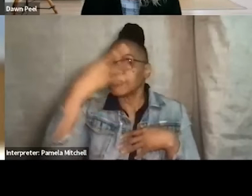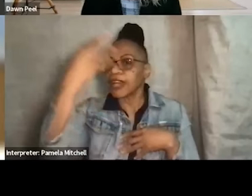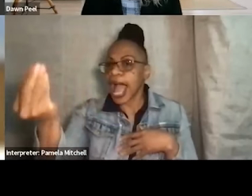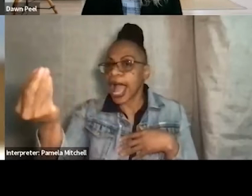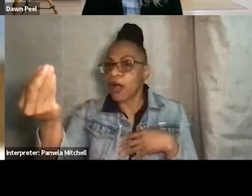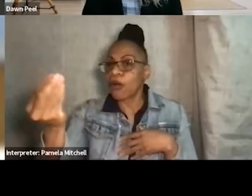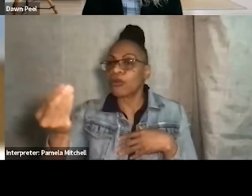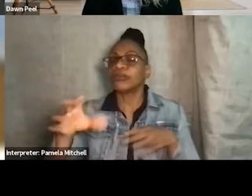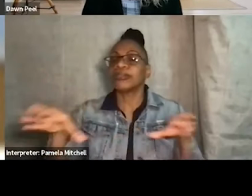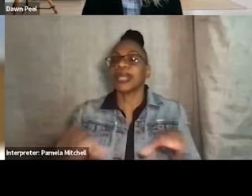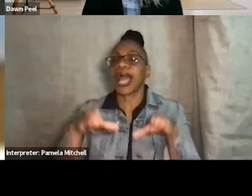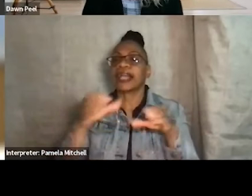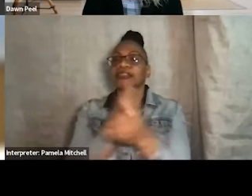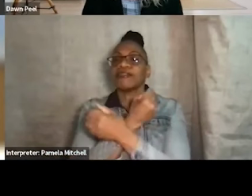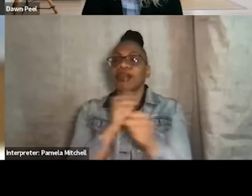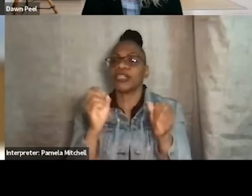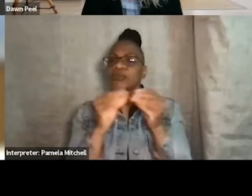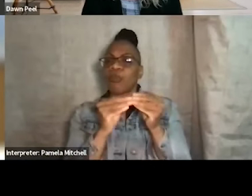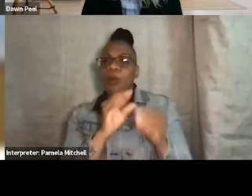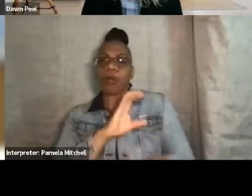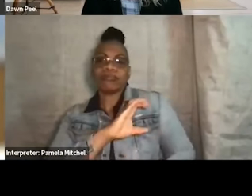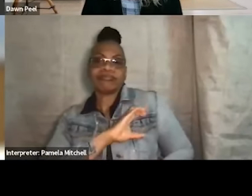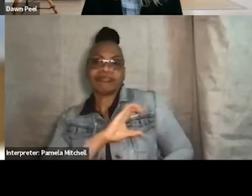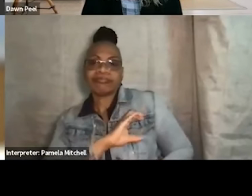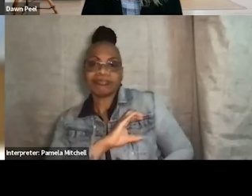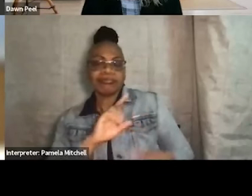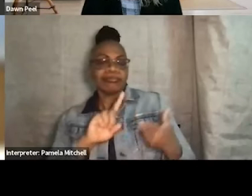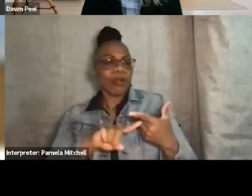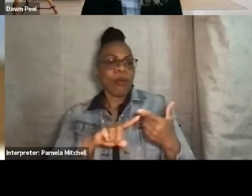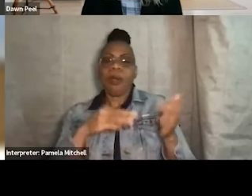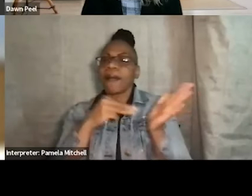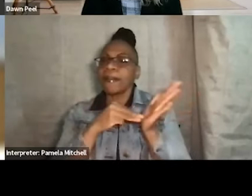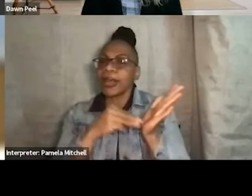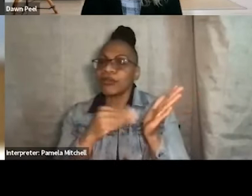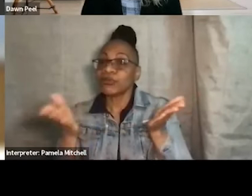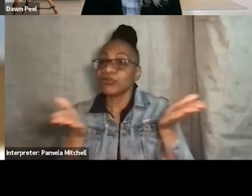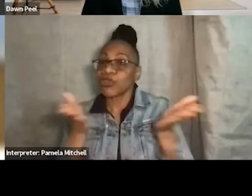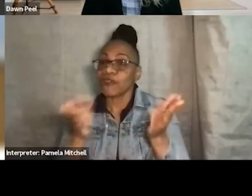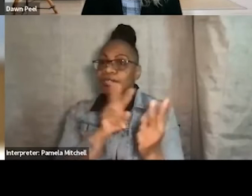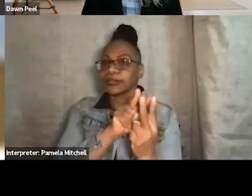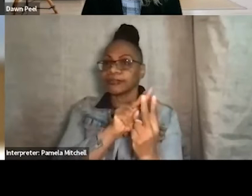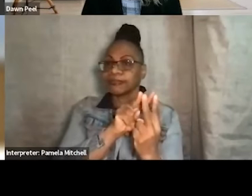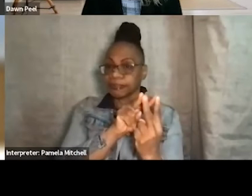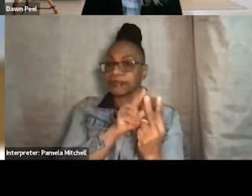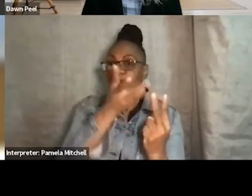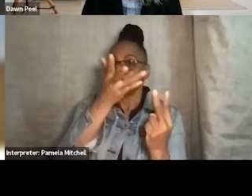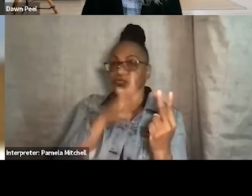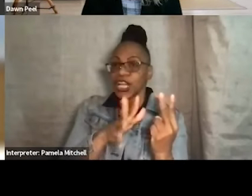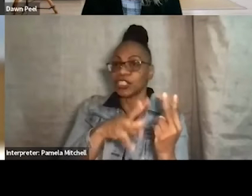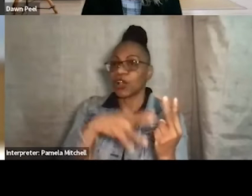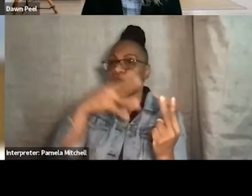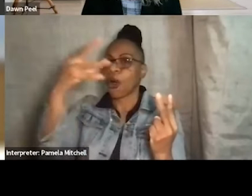are law enforcement or emergency medical services. And then they go out and they do an assessment